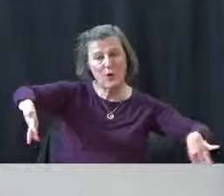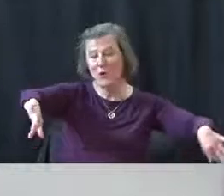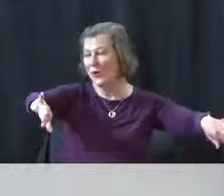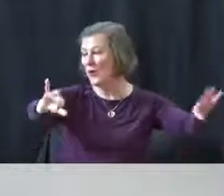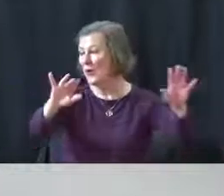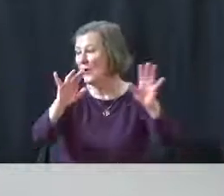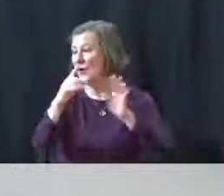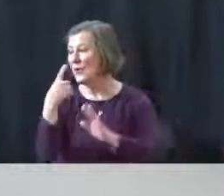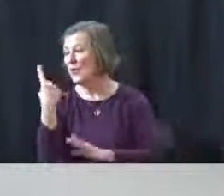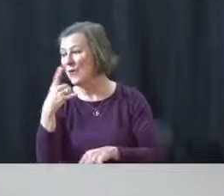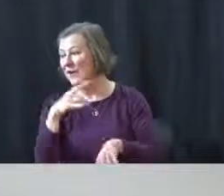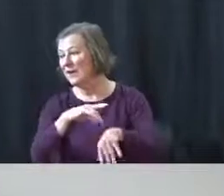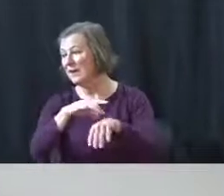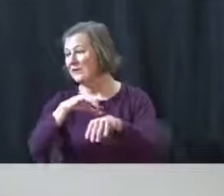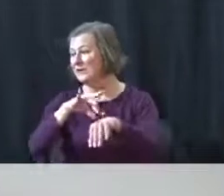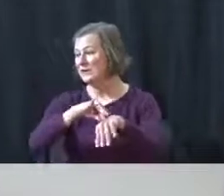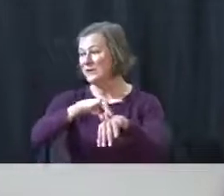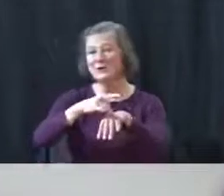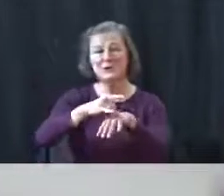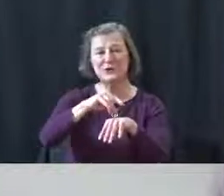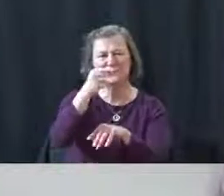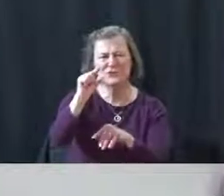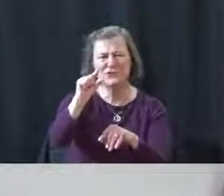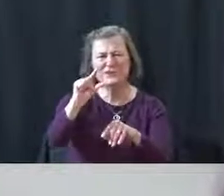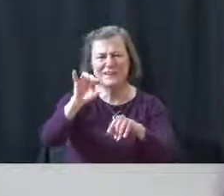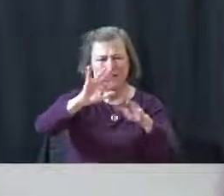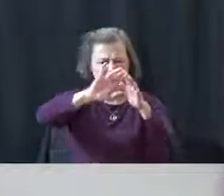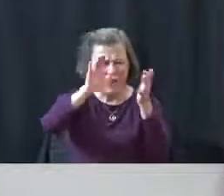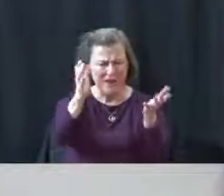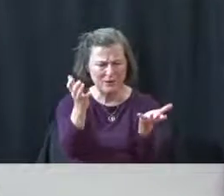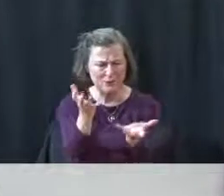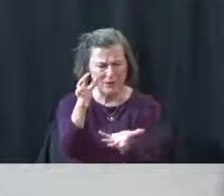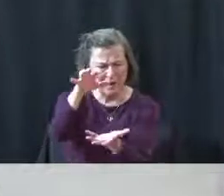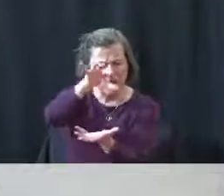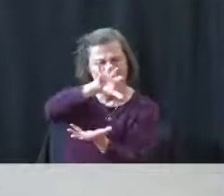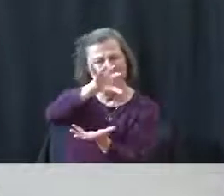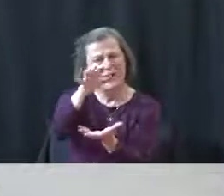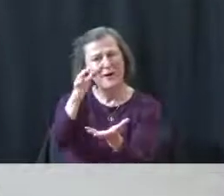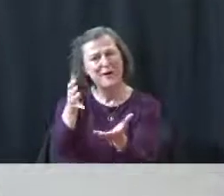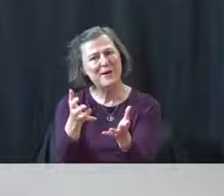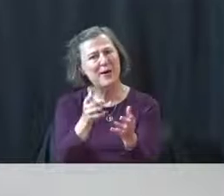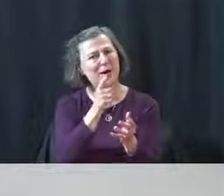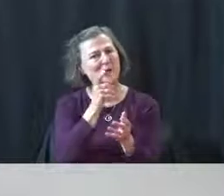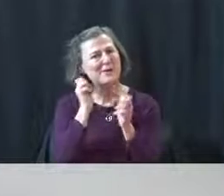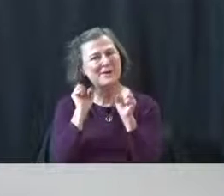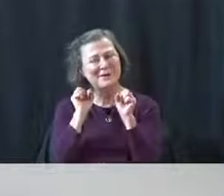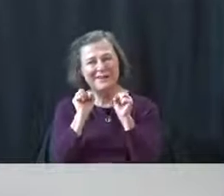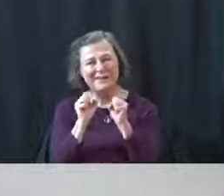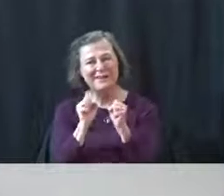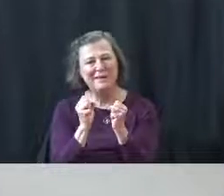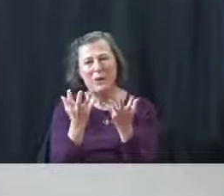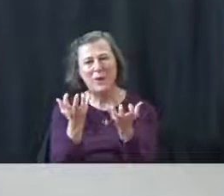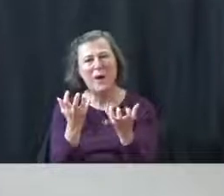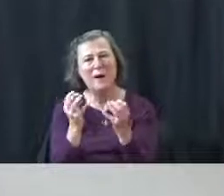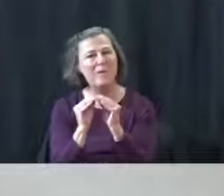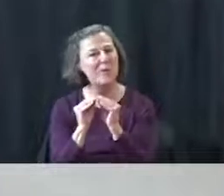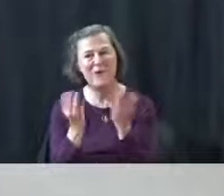One earth so green and brown. Who could ask for more.